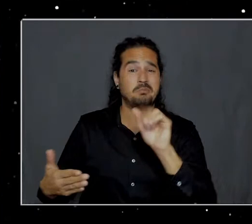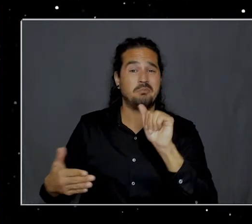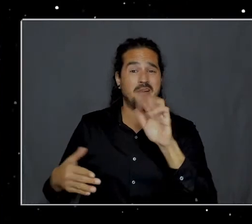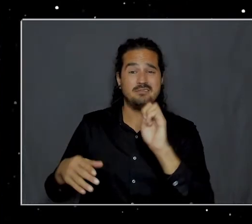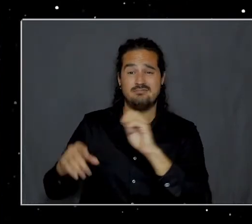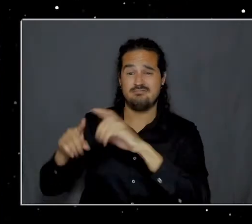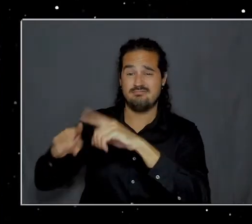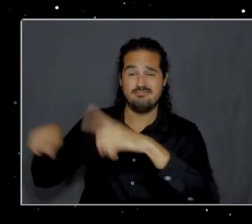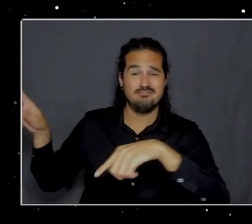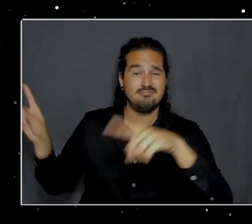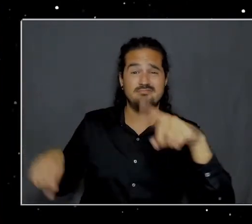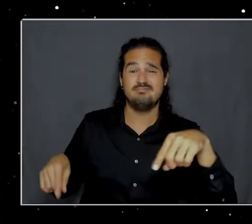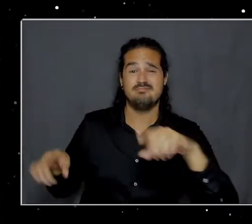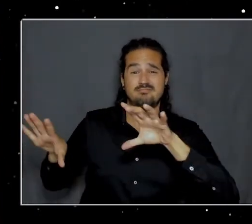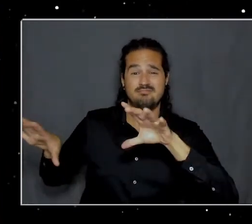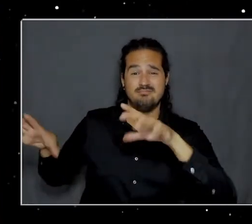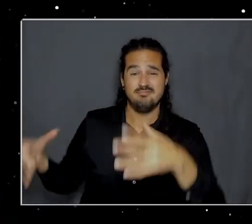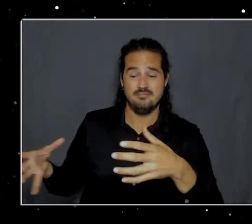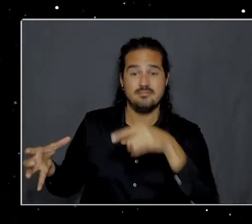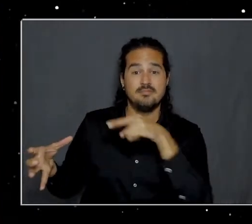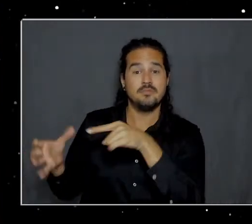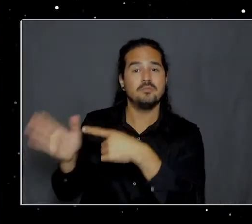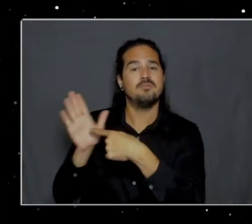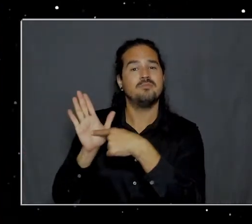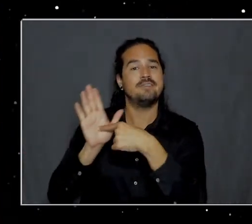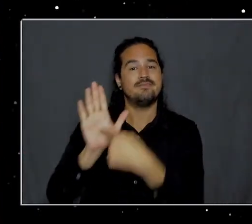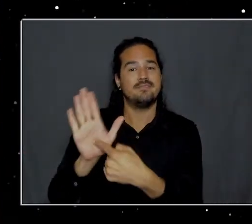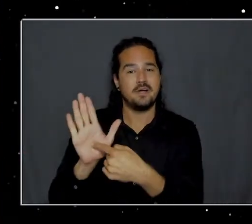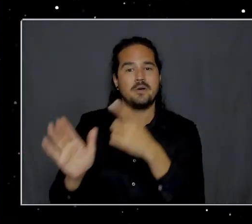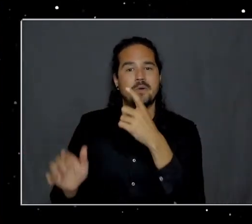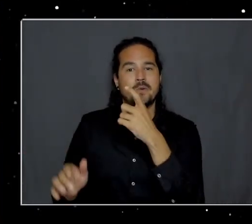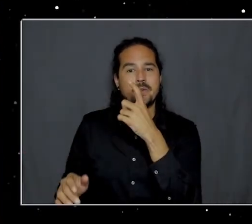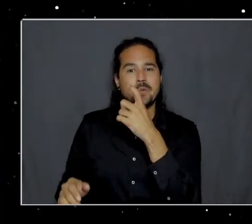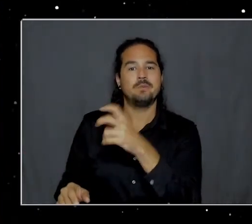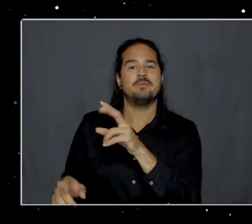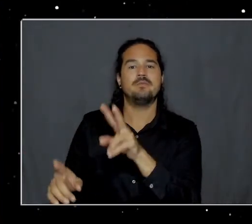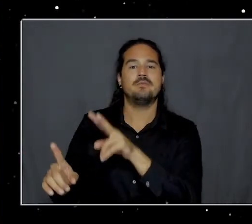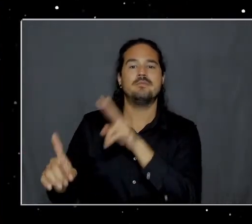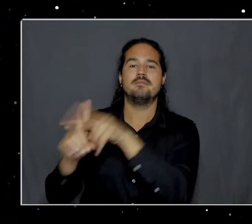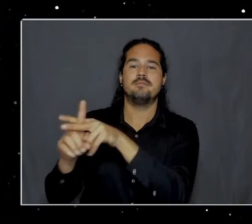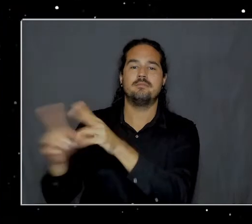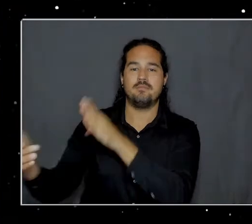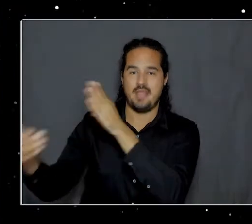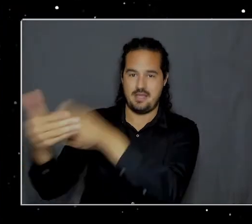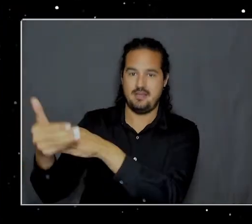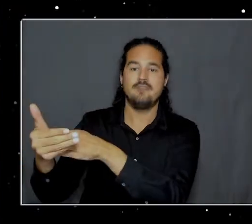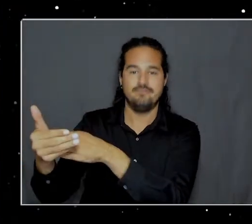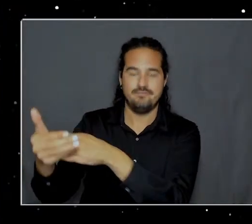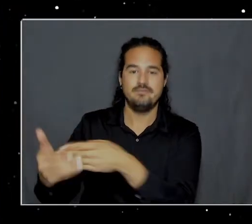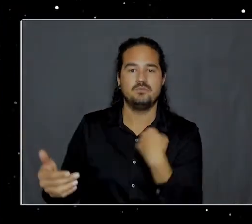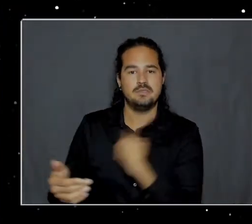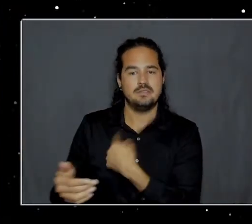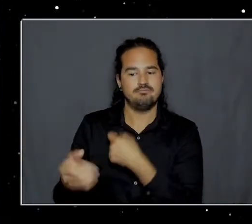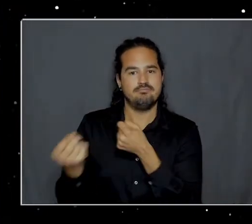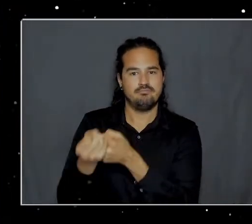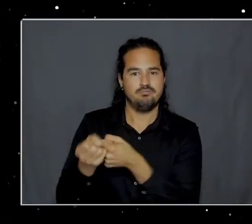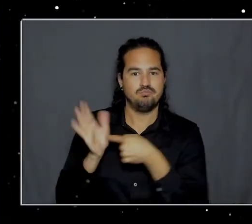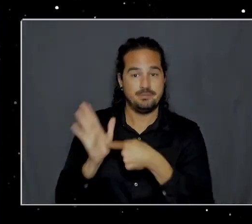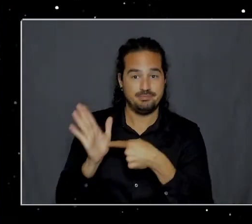AND THAT WAS ALSO REFLECTED IN TERMS OF THE INDIVIDUAL PLAINTIFFS THAT WE REPRESENTED. AND THEN ALSO OUR CLIENT, BLACK